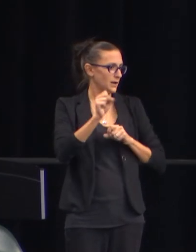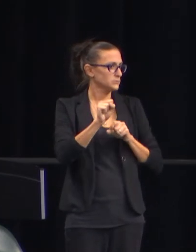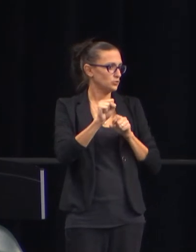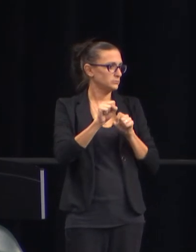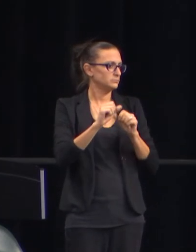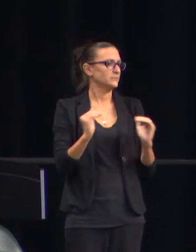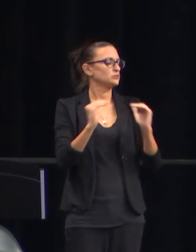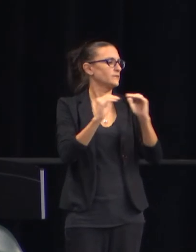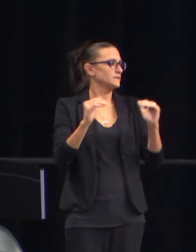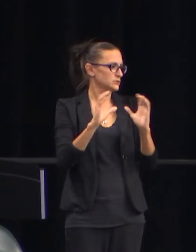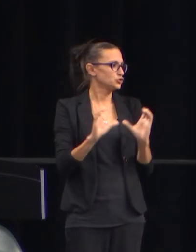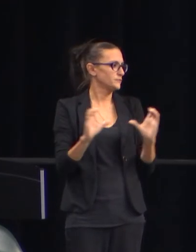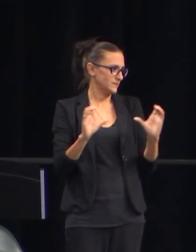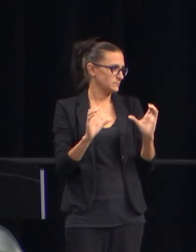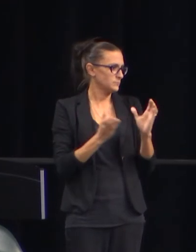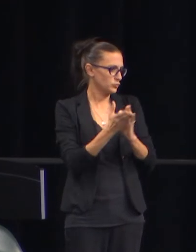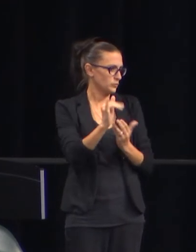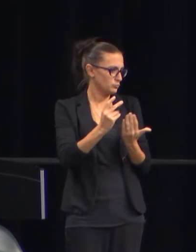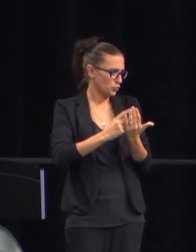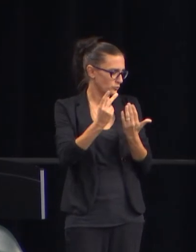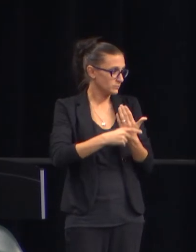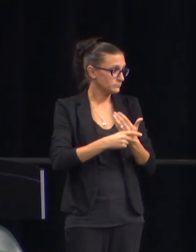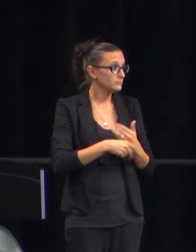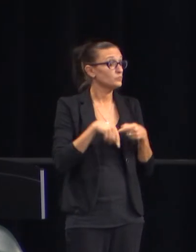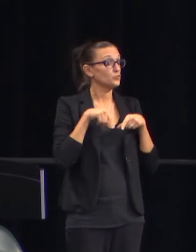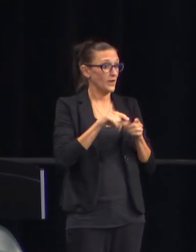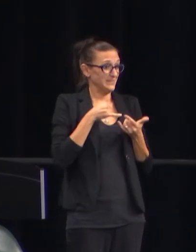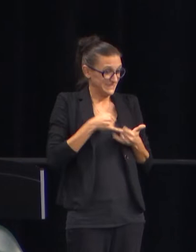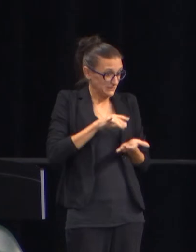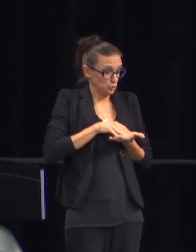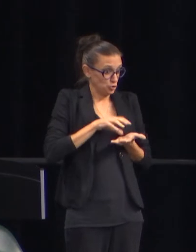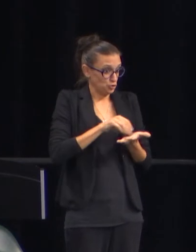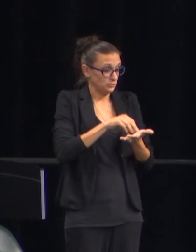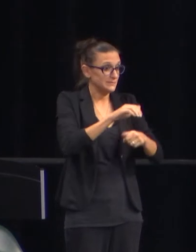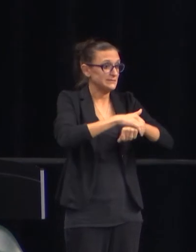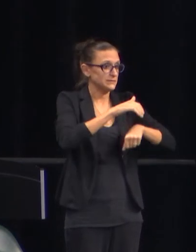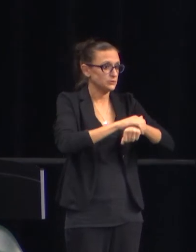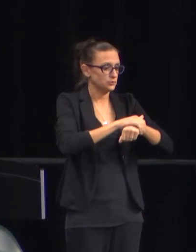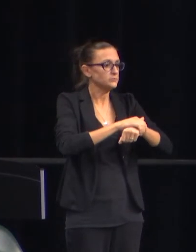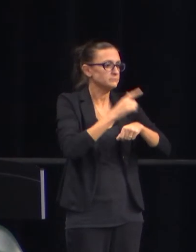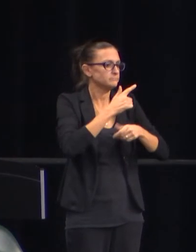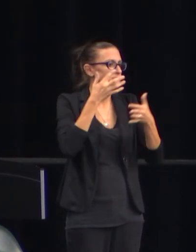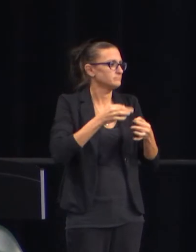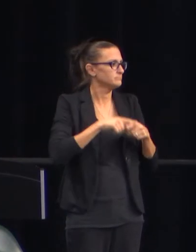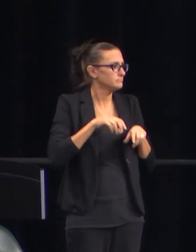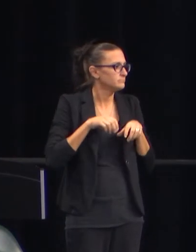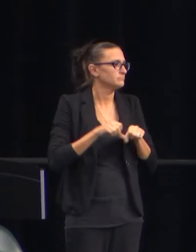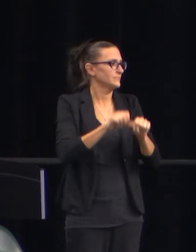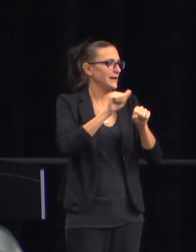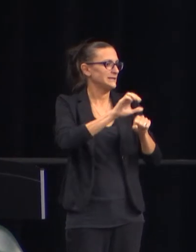equivalency certificate. While still learning English, she then began taking ACC courses